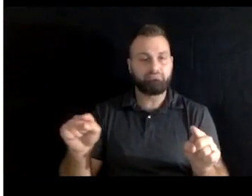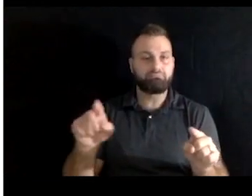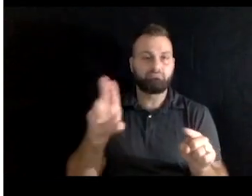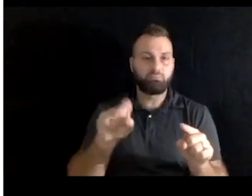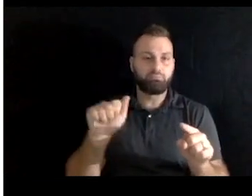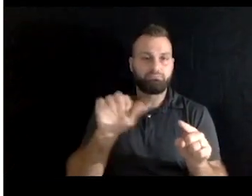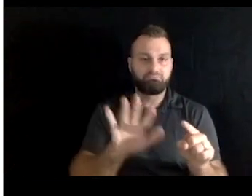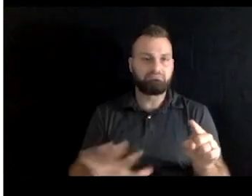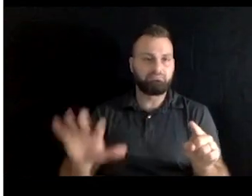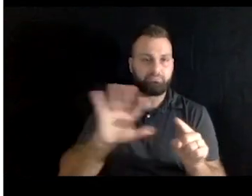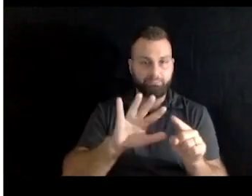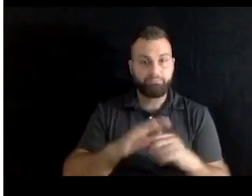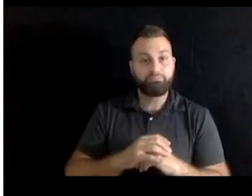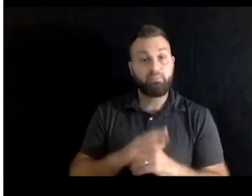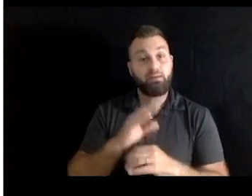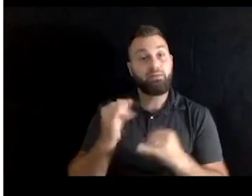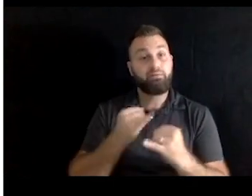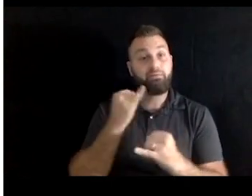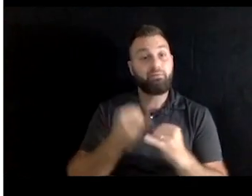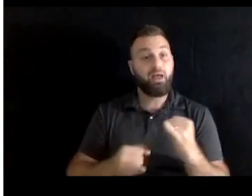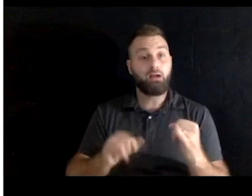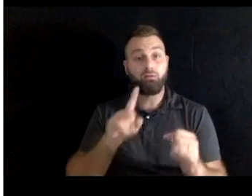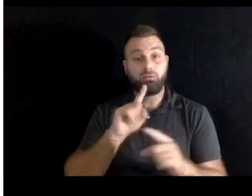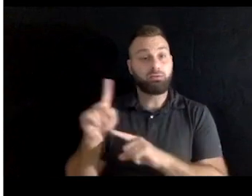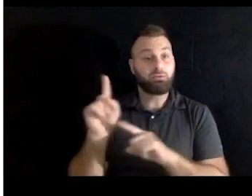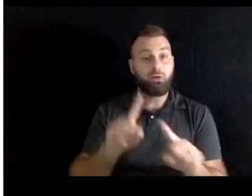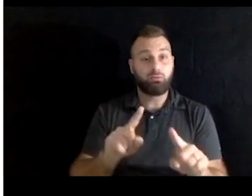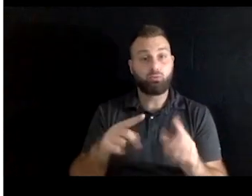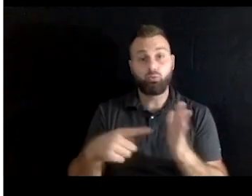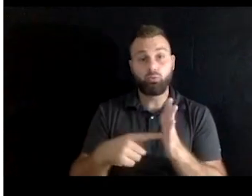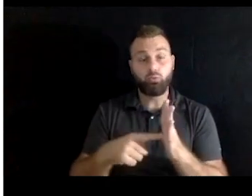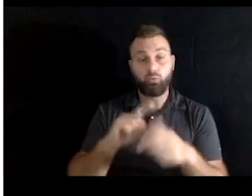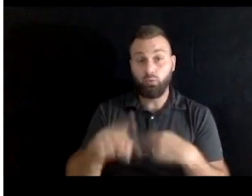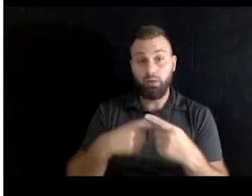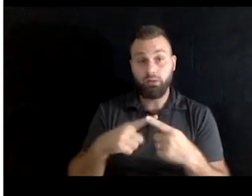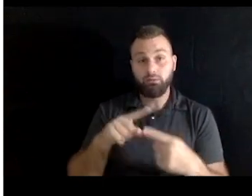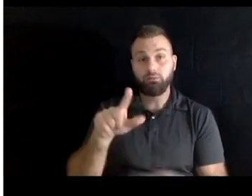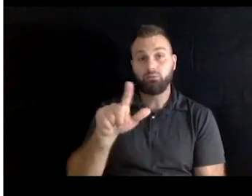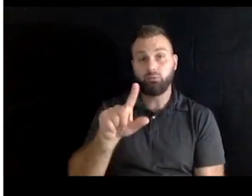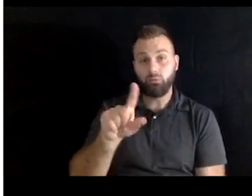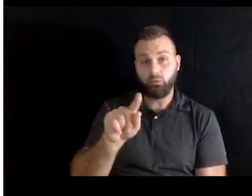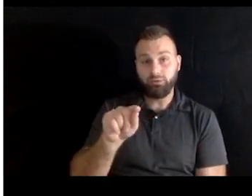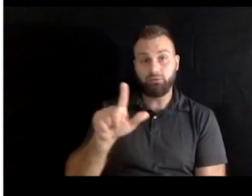Final impact results are due in 2021, so another demonstration that's where